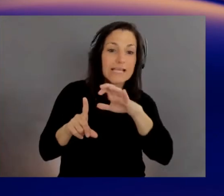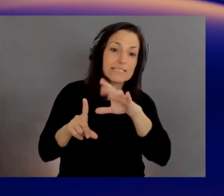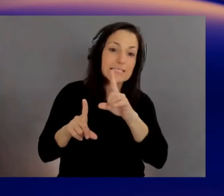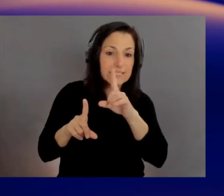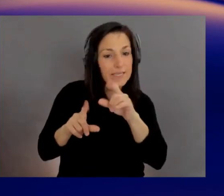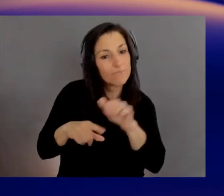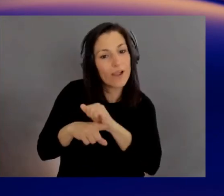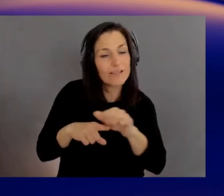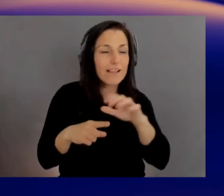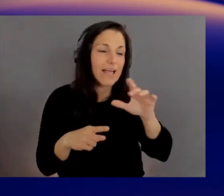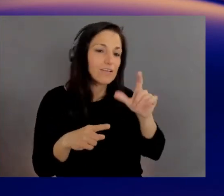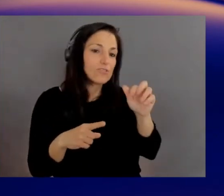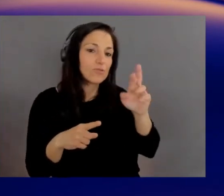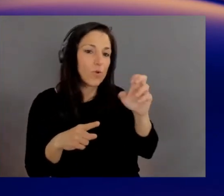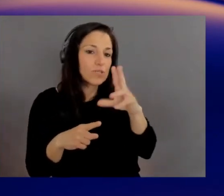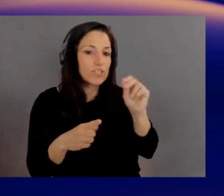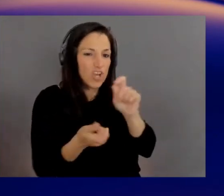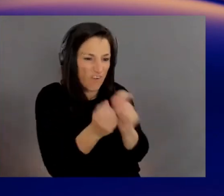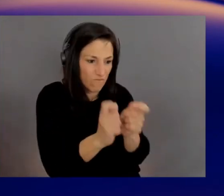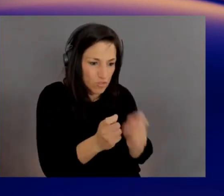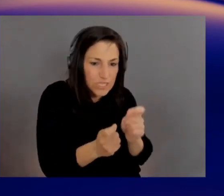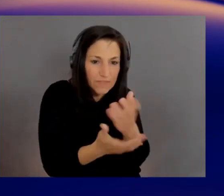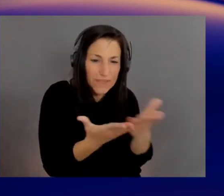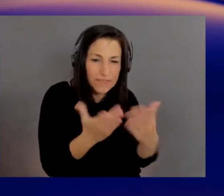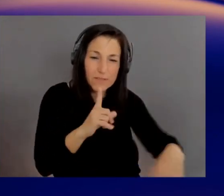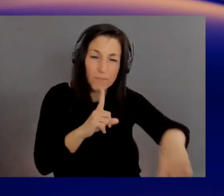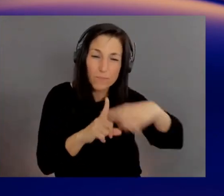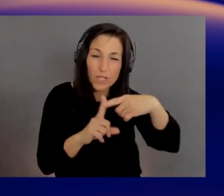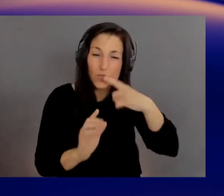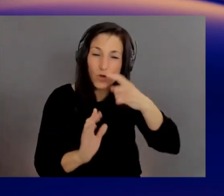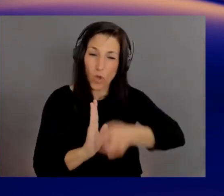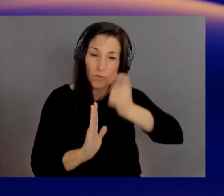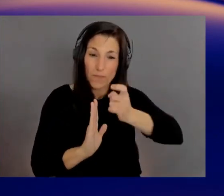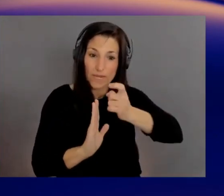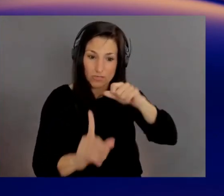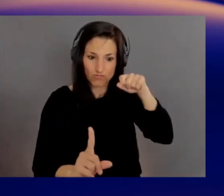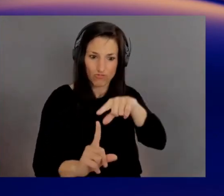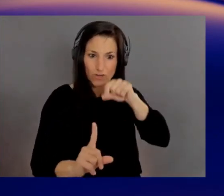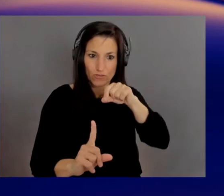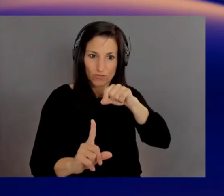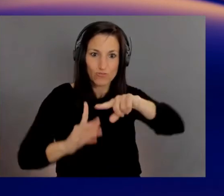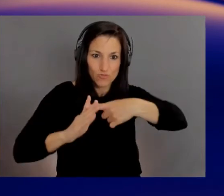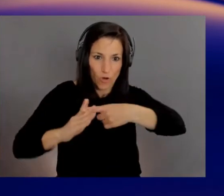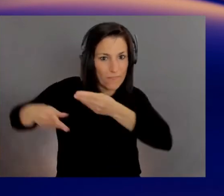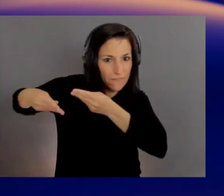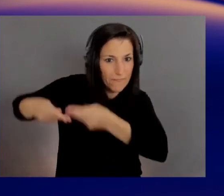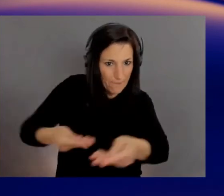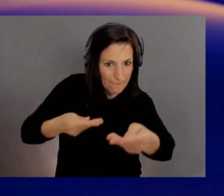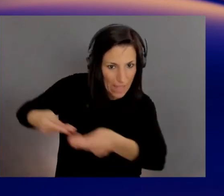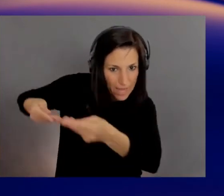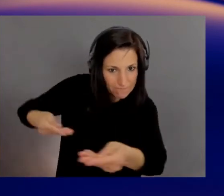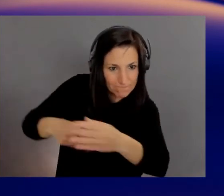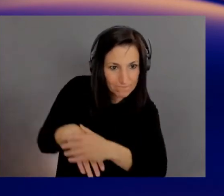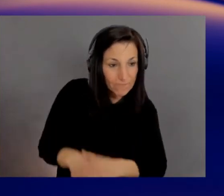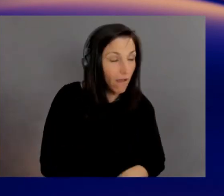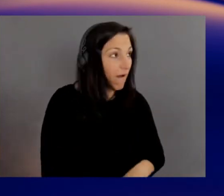as well as some of those automated triggers to trigger your pipeline. Very cool. Yeah, that's awesome. I mean that's